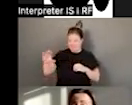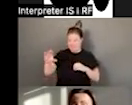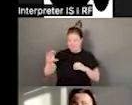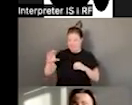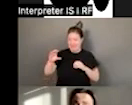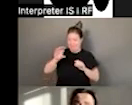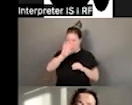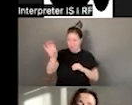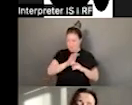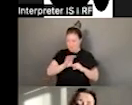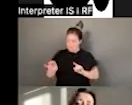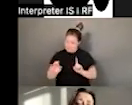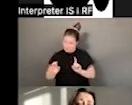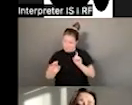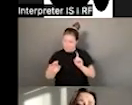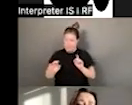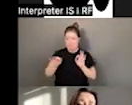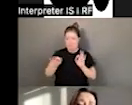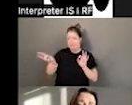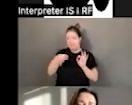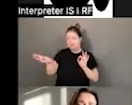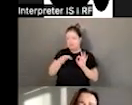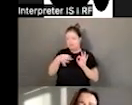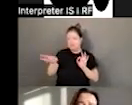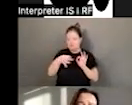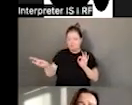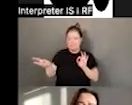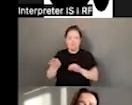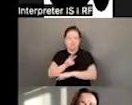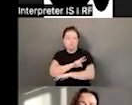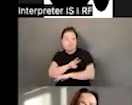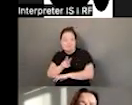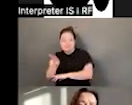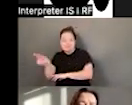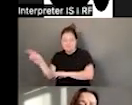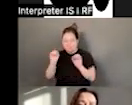would like to have them presented to you that way. And I will ask one of my colleagues